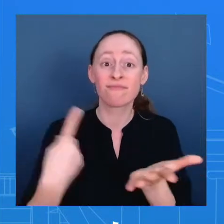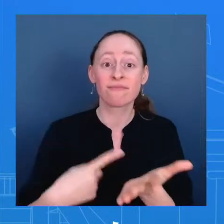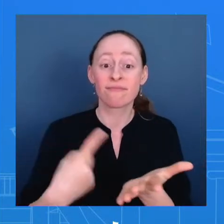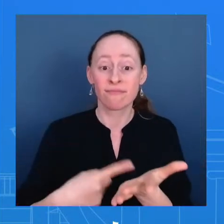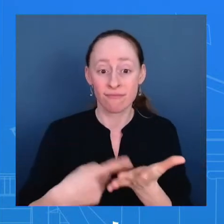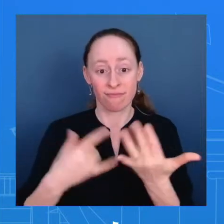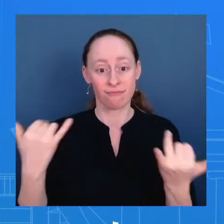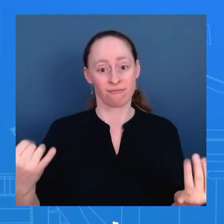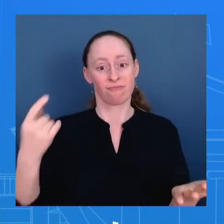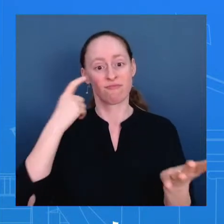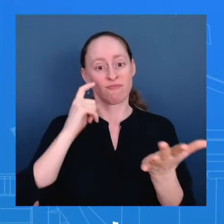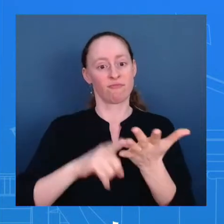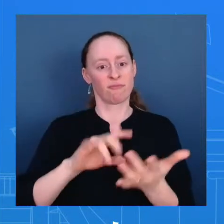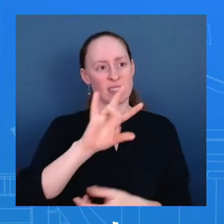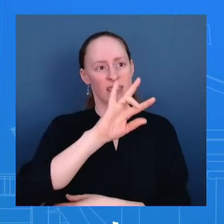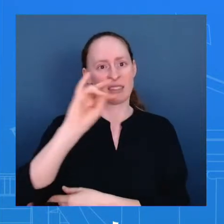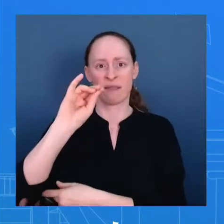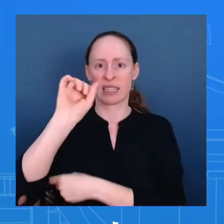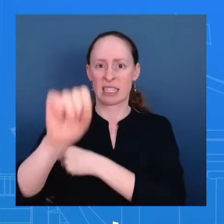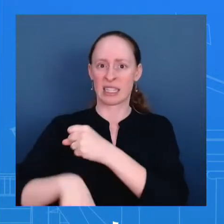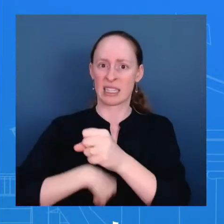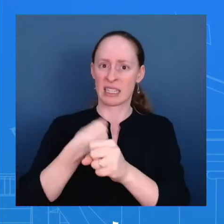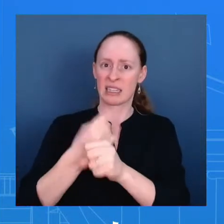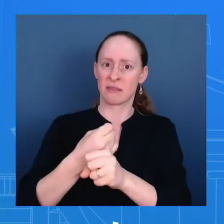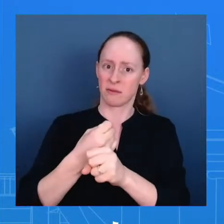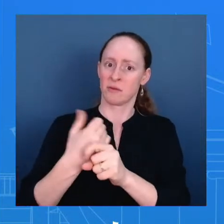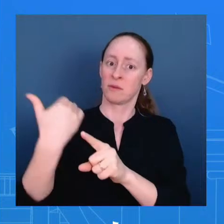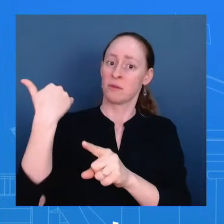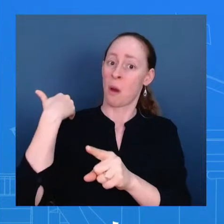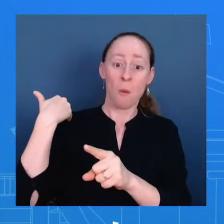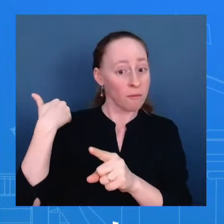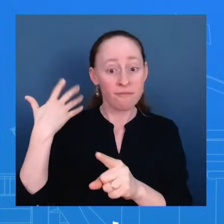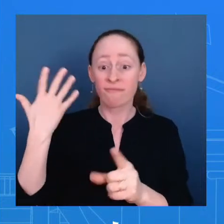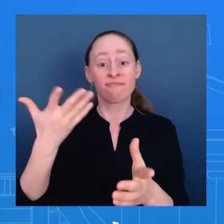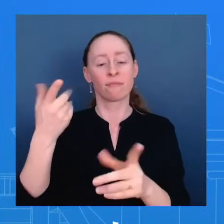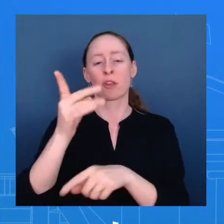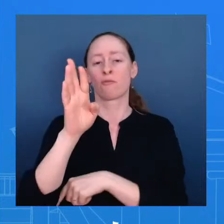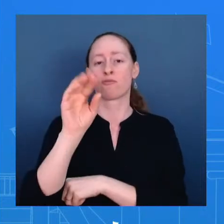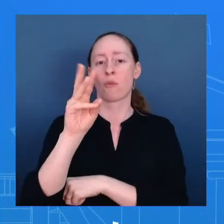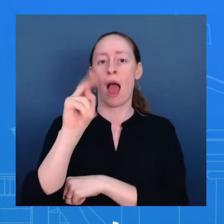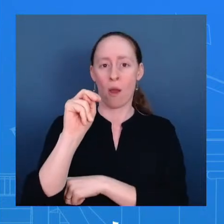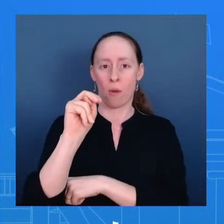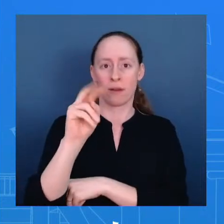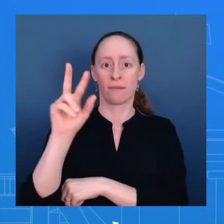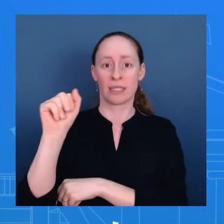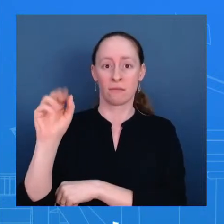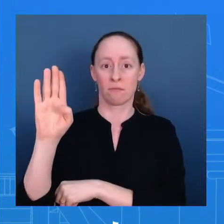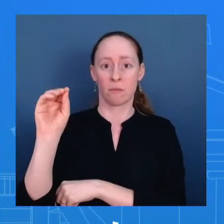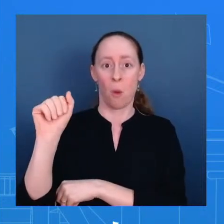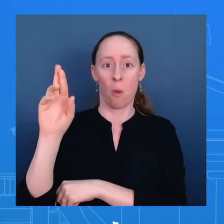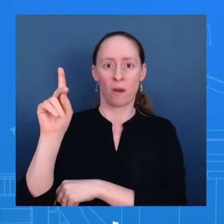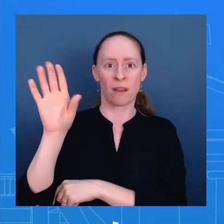Brown v. Board of Education. Today, President Biden met with plaintiffs and their family members at the White House.